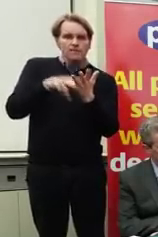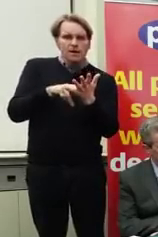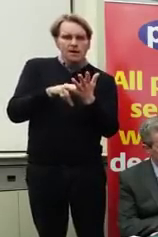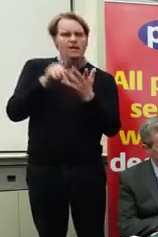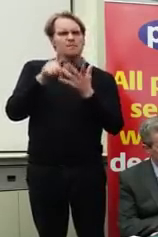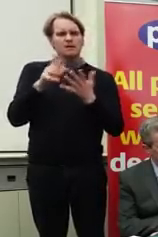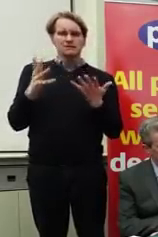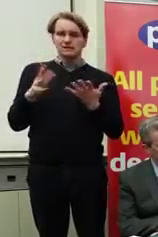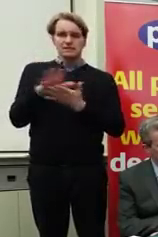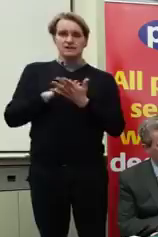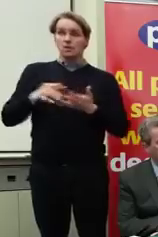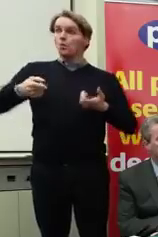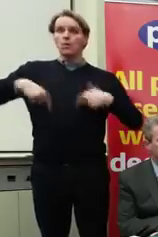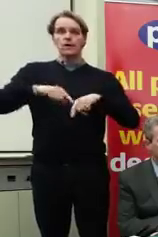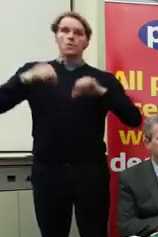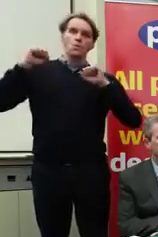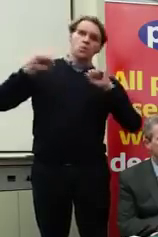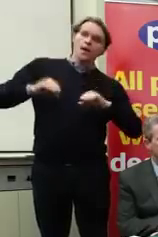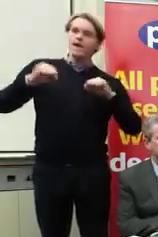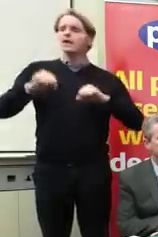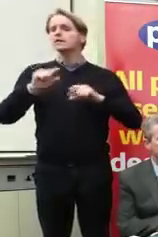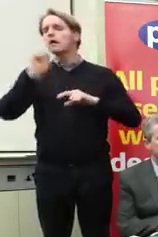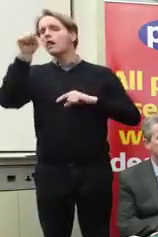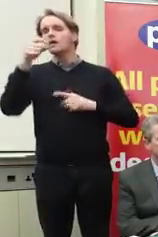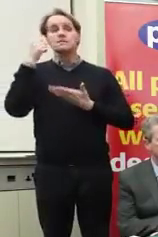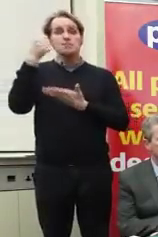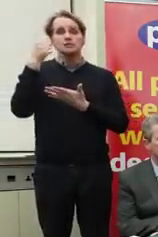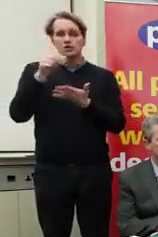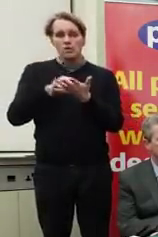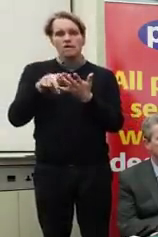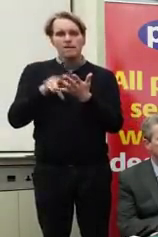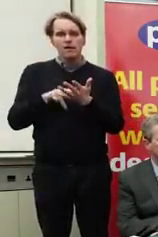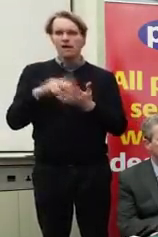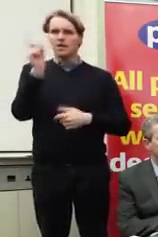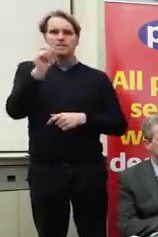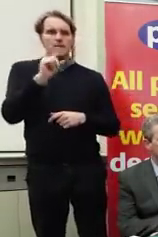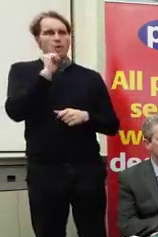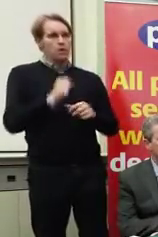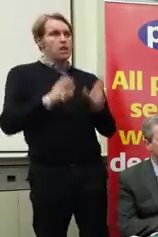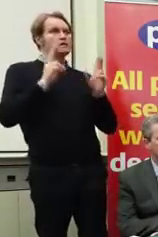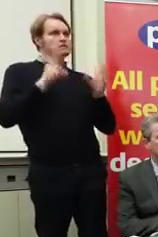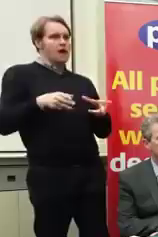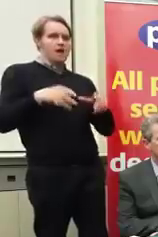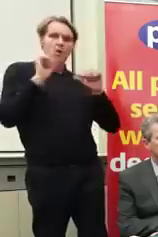that people can't wait till November you know how many more people have to die waiting for an ambulance before this man will act. I don't know how many more